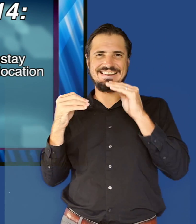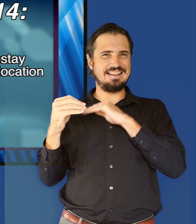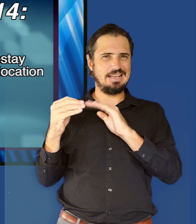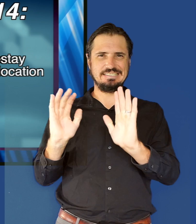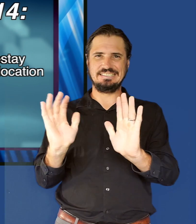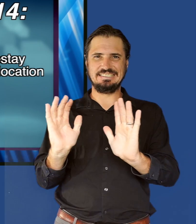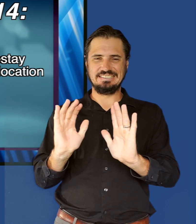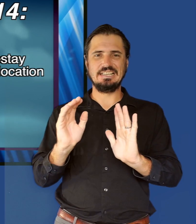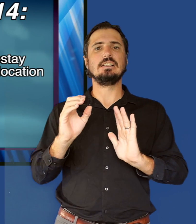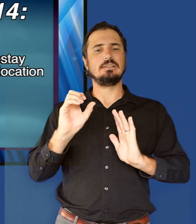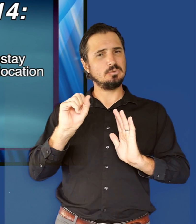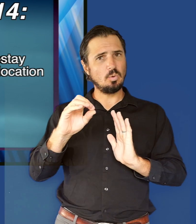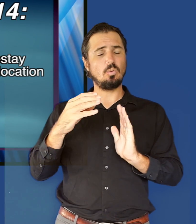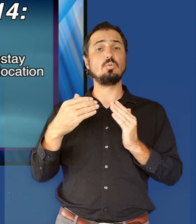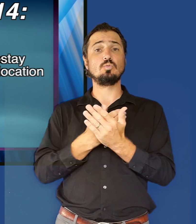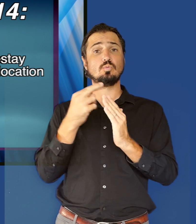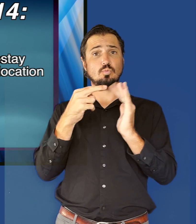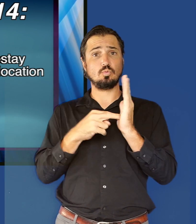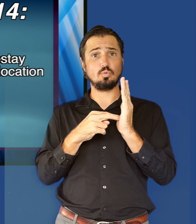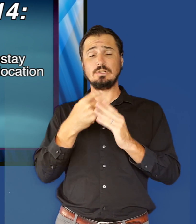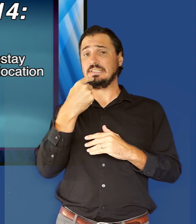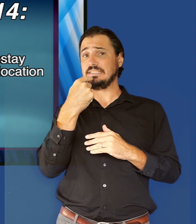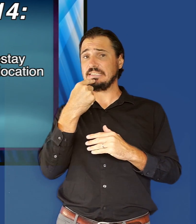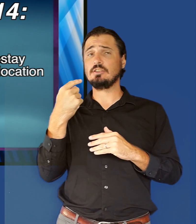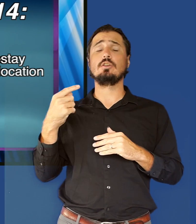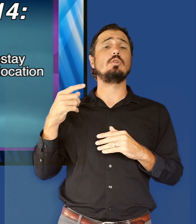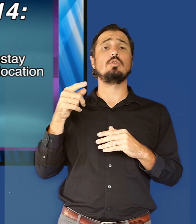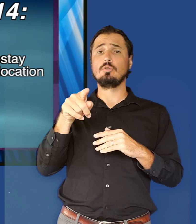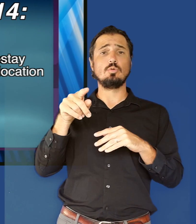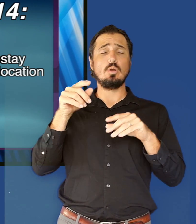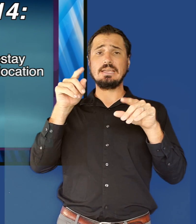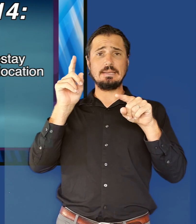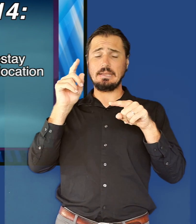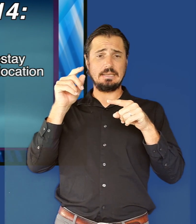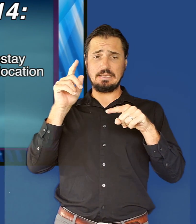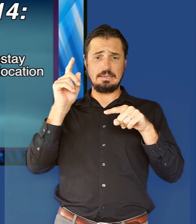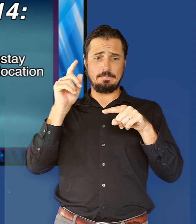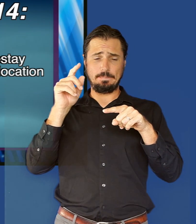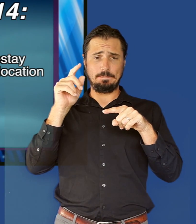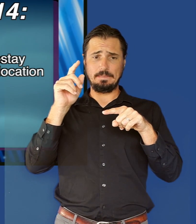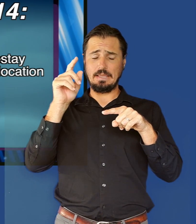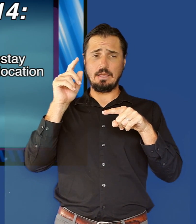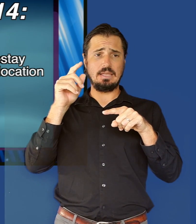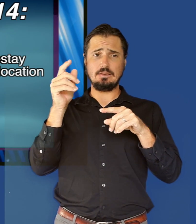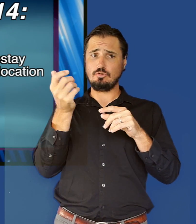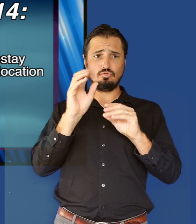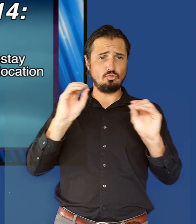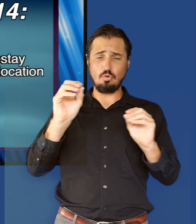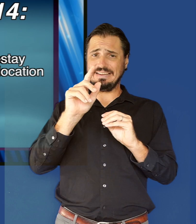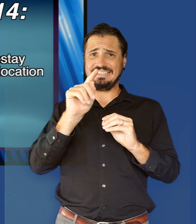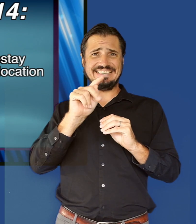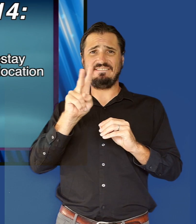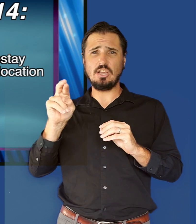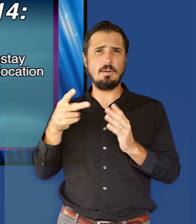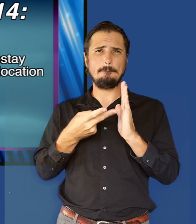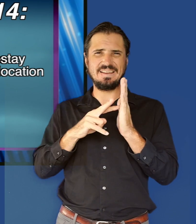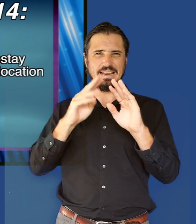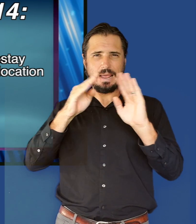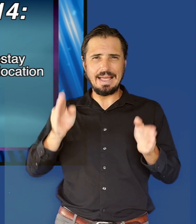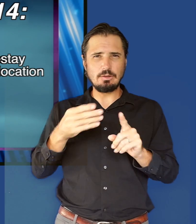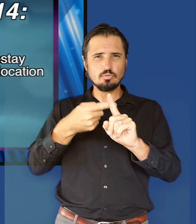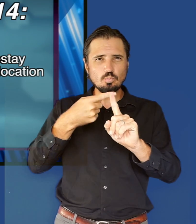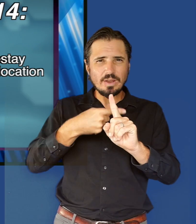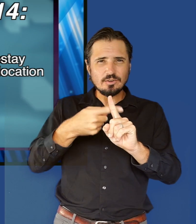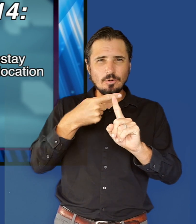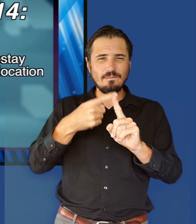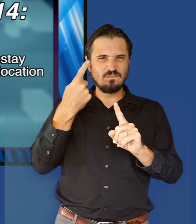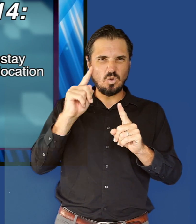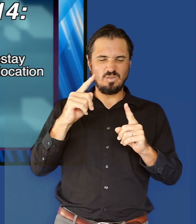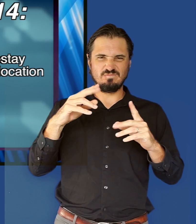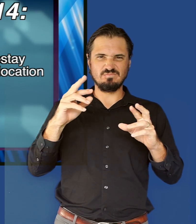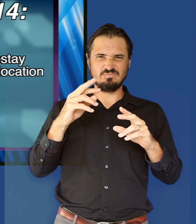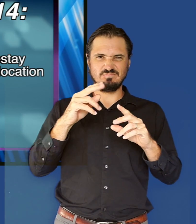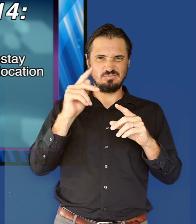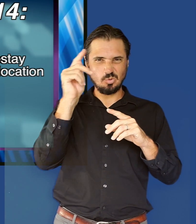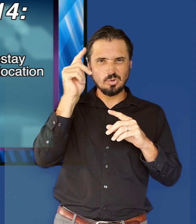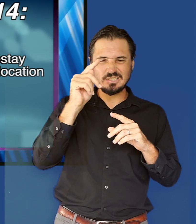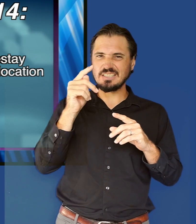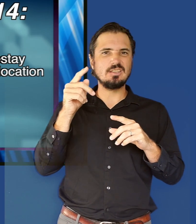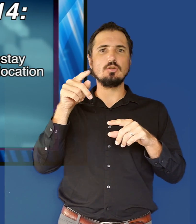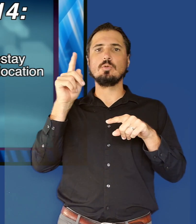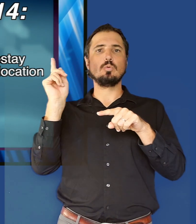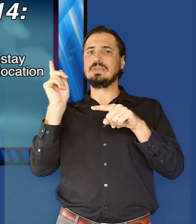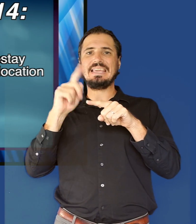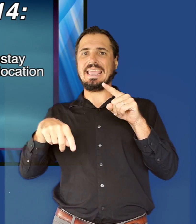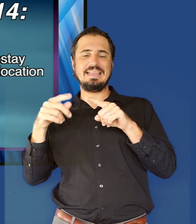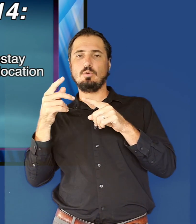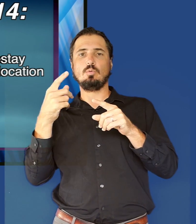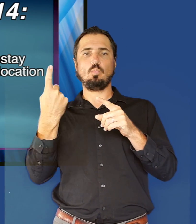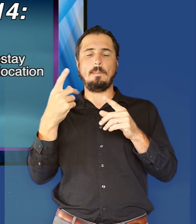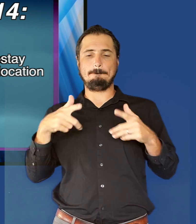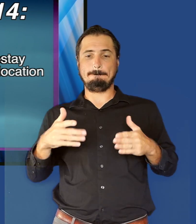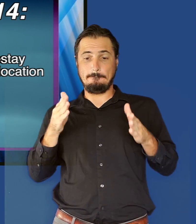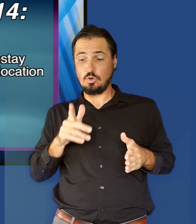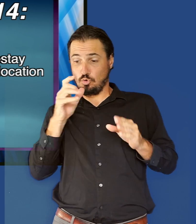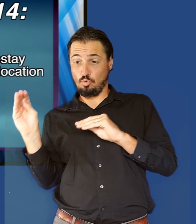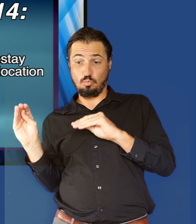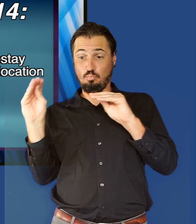Emergency Rule 14 states that no transient vacation rental or homestay, as defined by the Kaua‘i County Code, may be designated as a quarantine location for a new resident more than once in